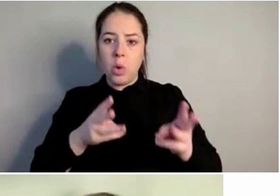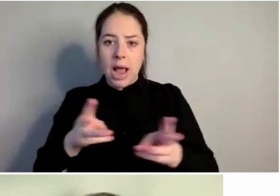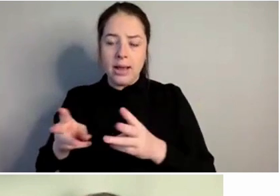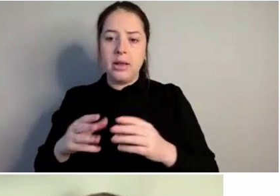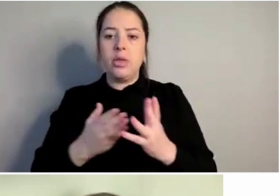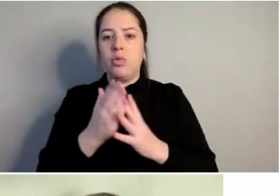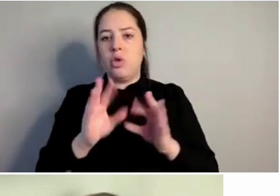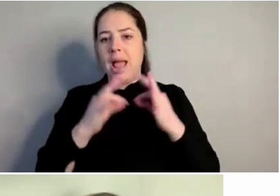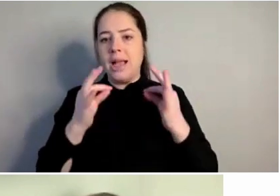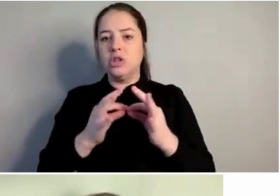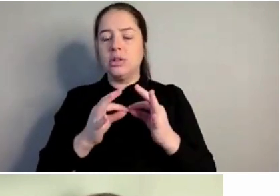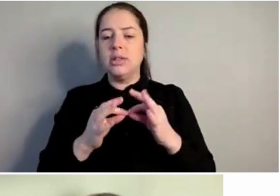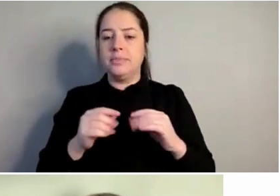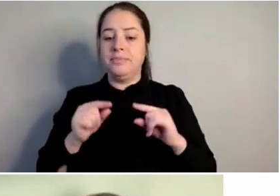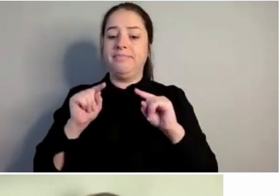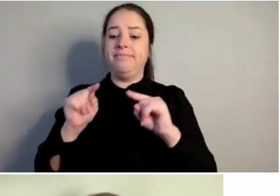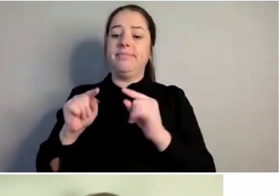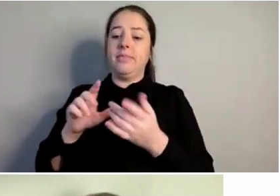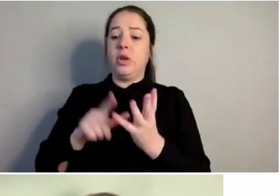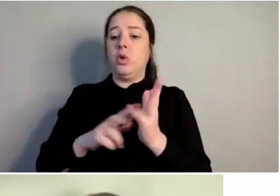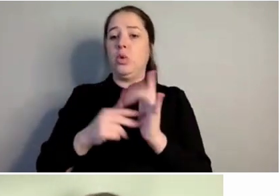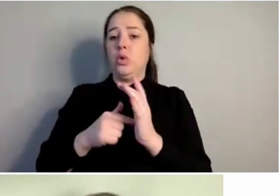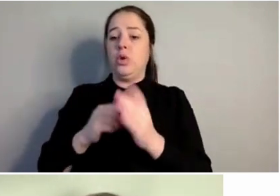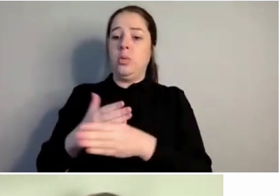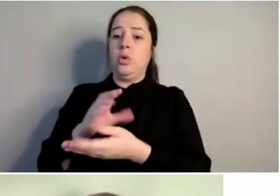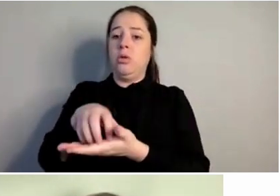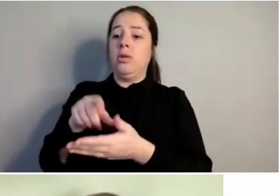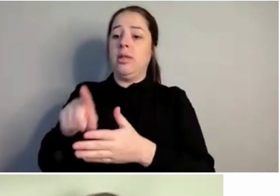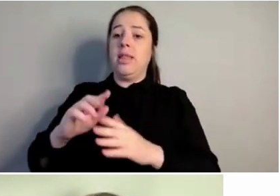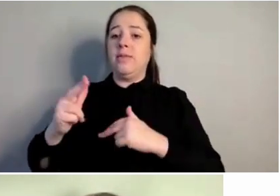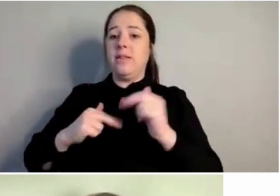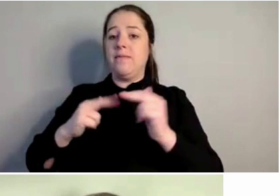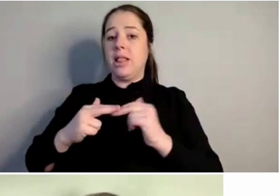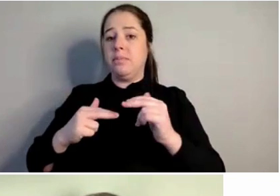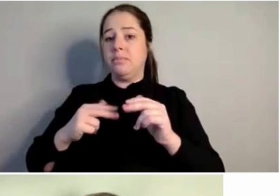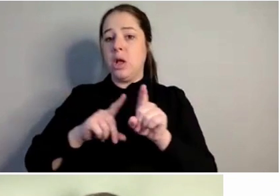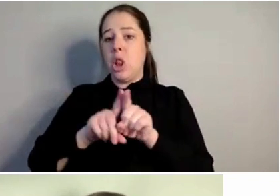And they've developed a learning offering called Compassionate Foundations,